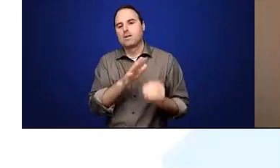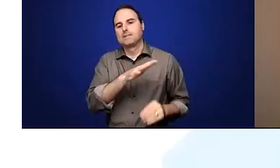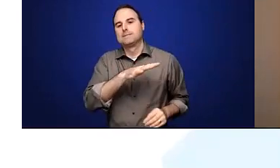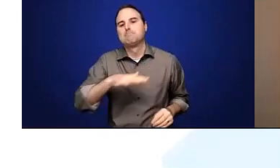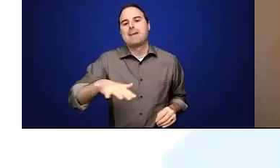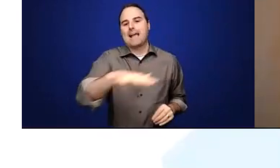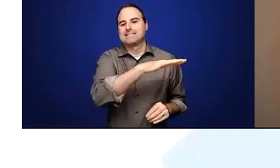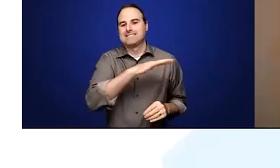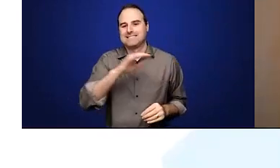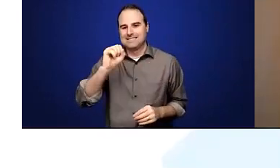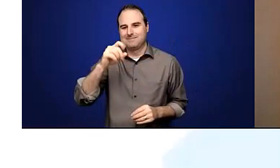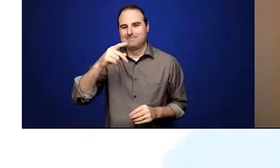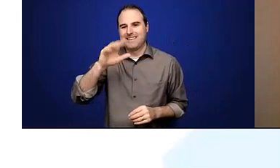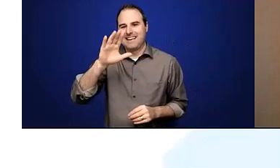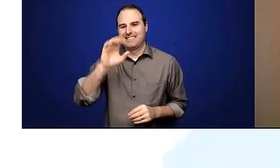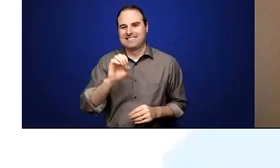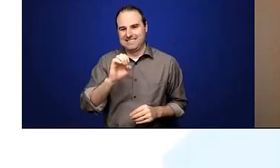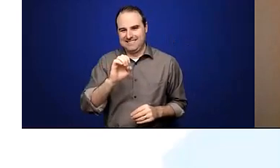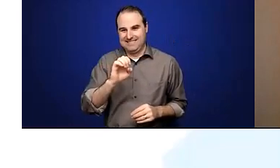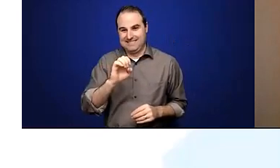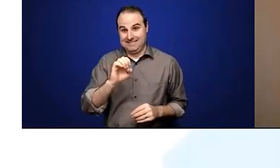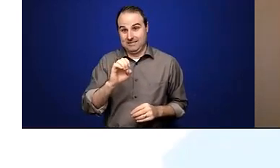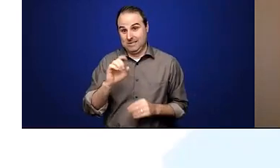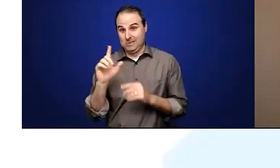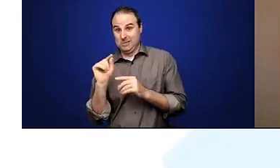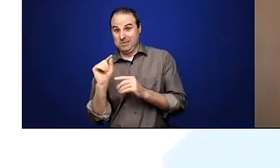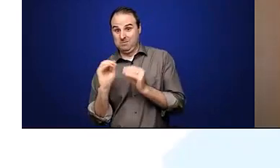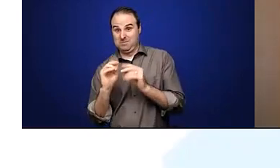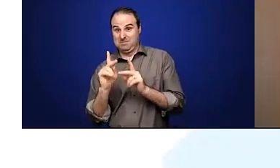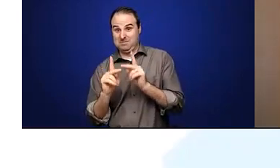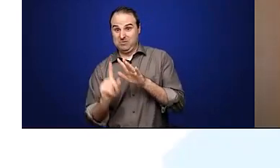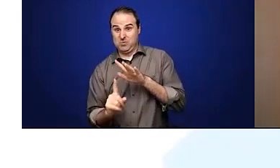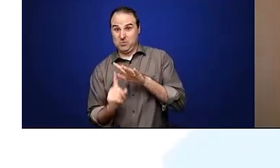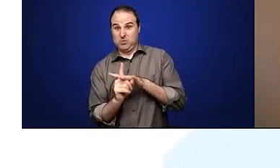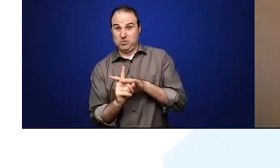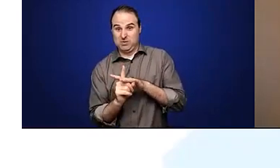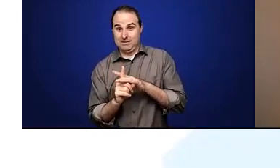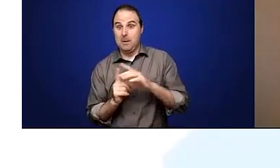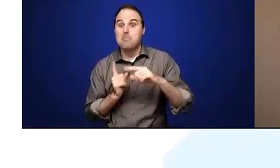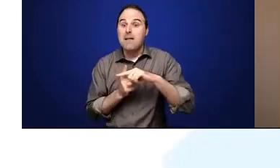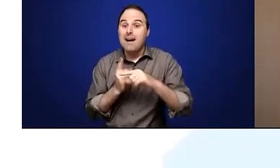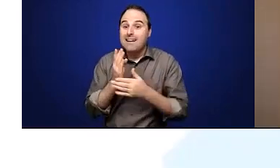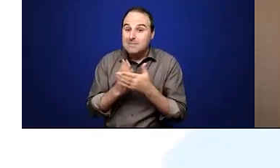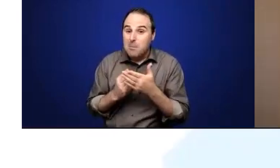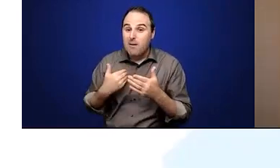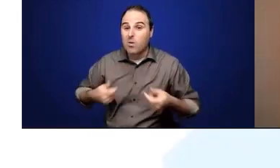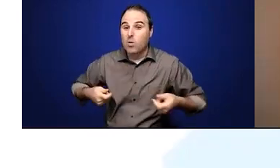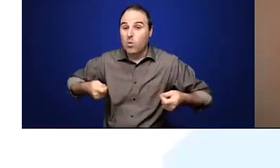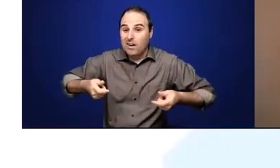were a little tight, especially with people with wheelchairs that do limit the space available,